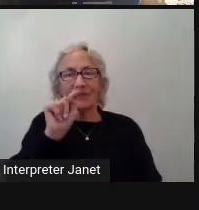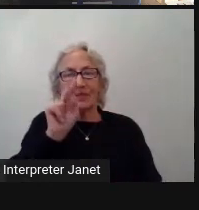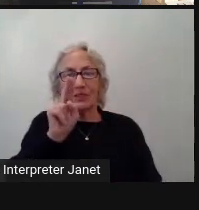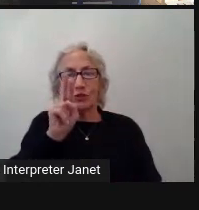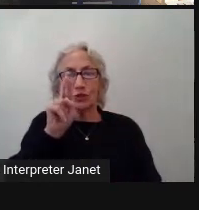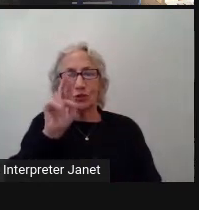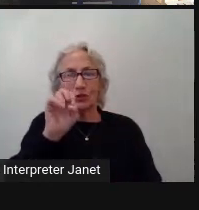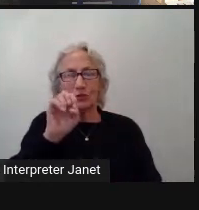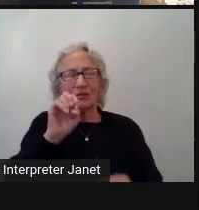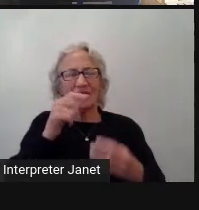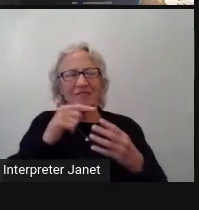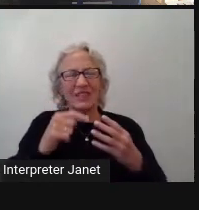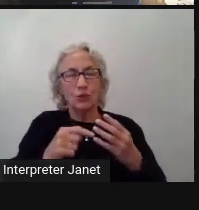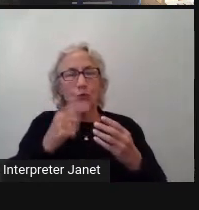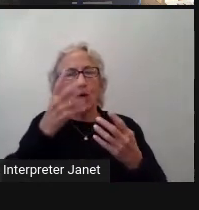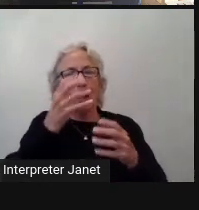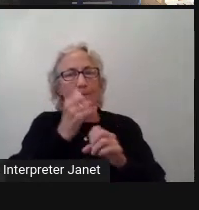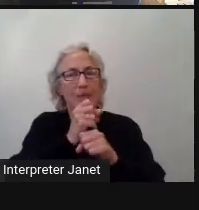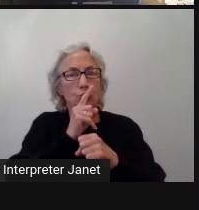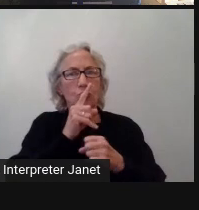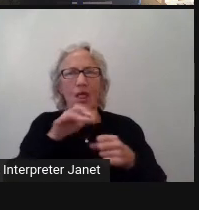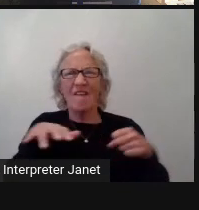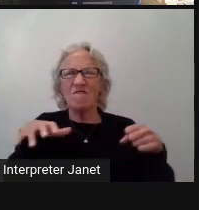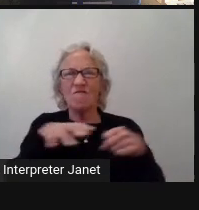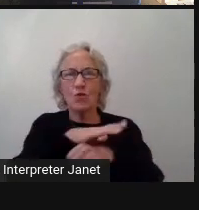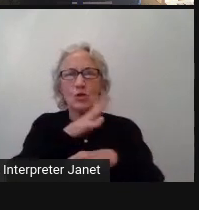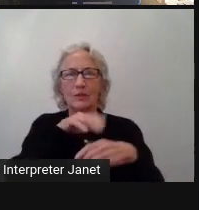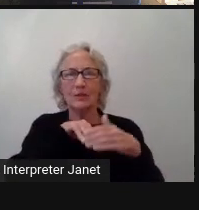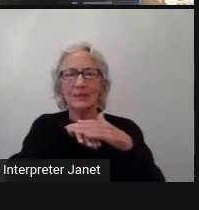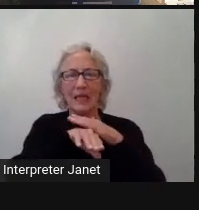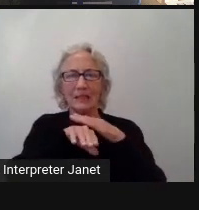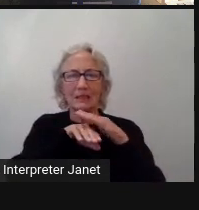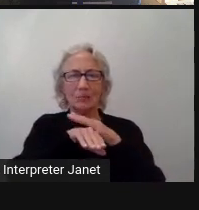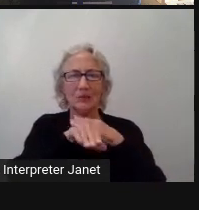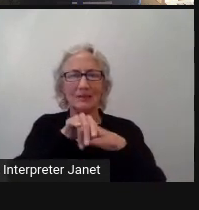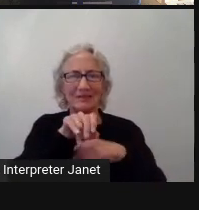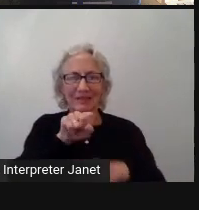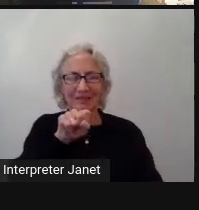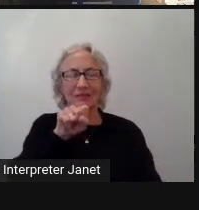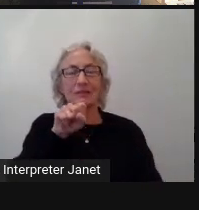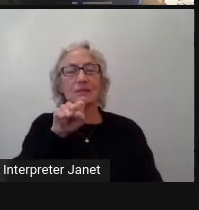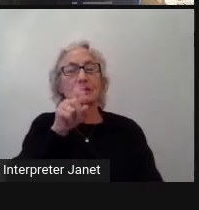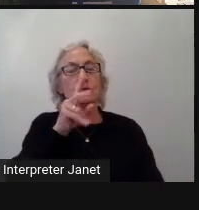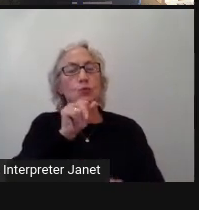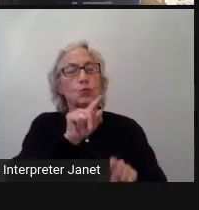In Joomla, the structure of the plugins and deploying